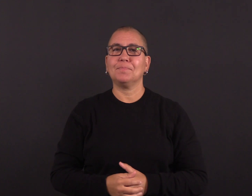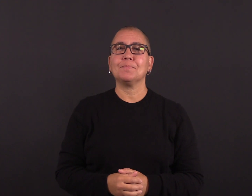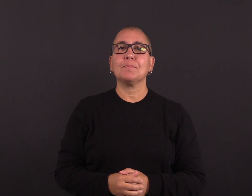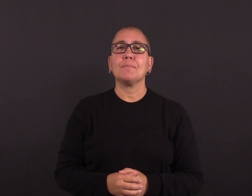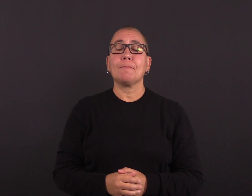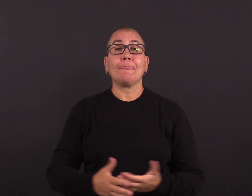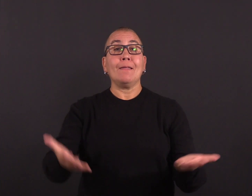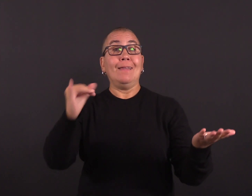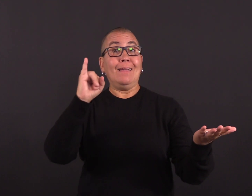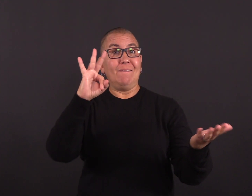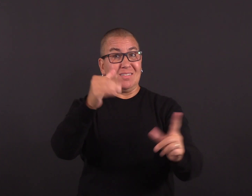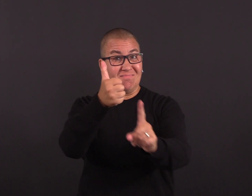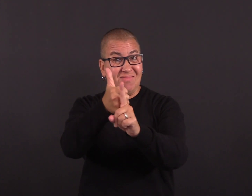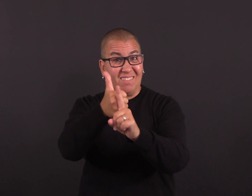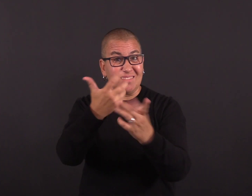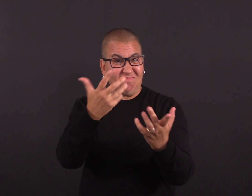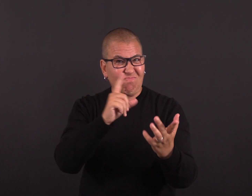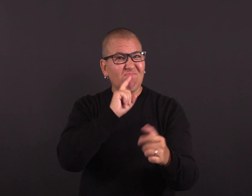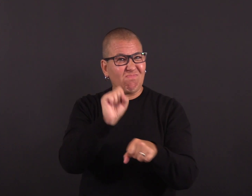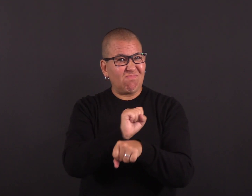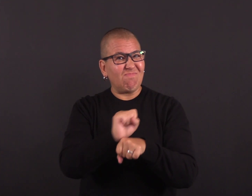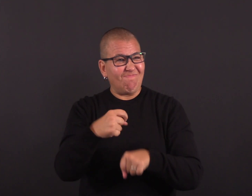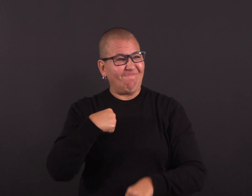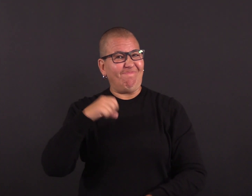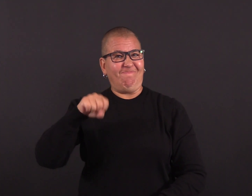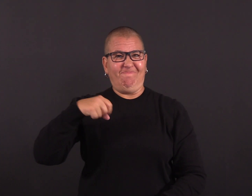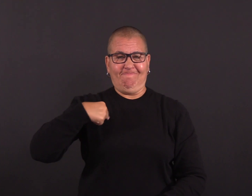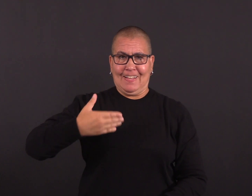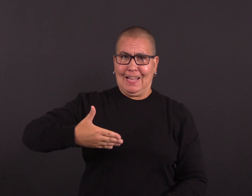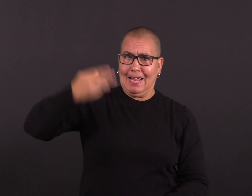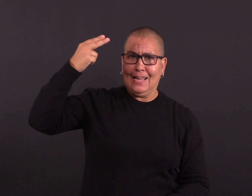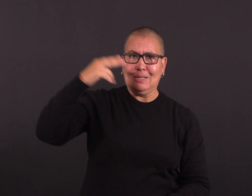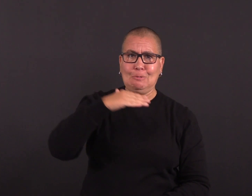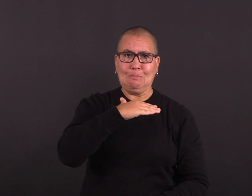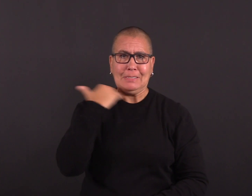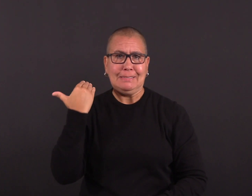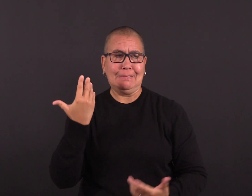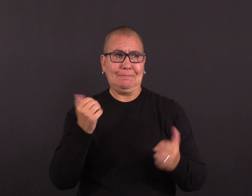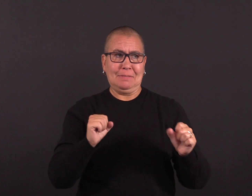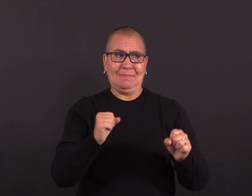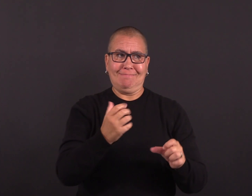If you’re at high risk of serious illness or death from Covid-19,